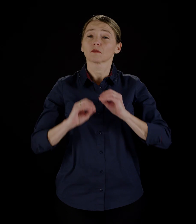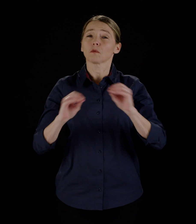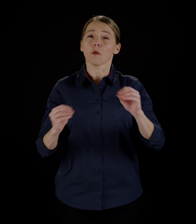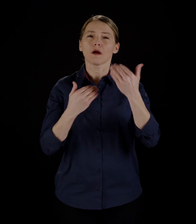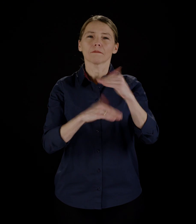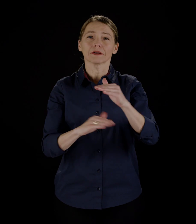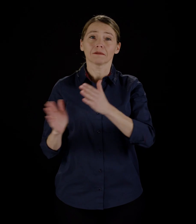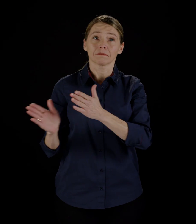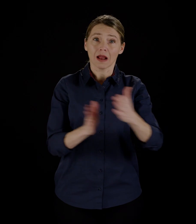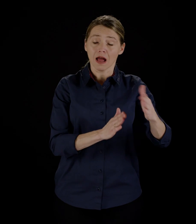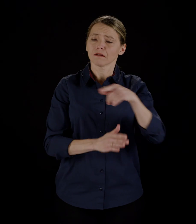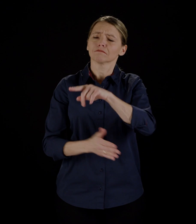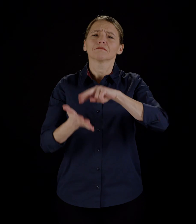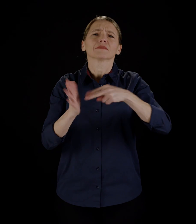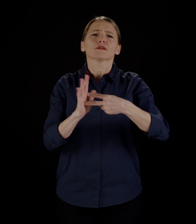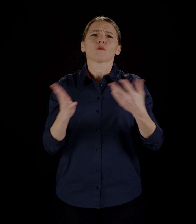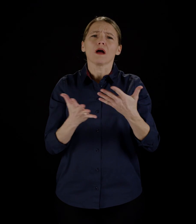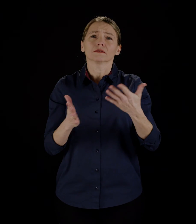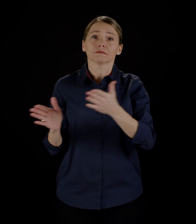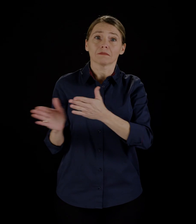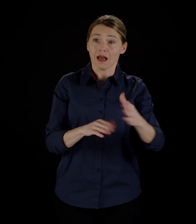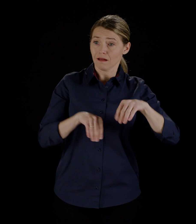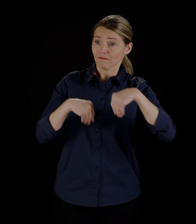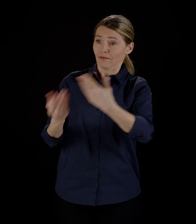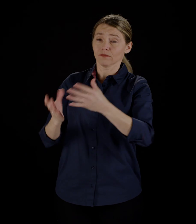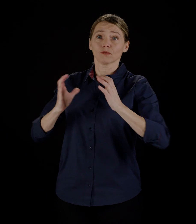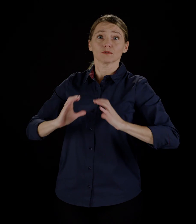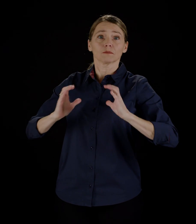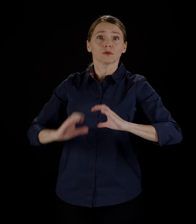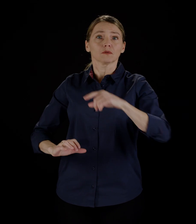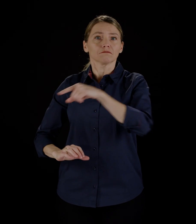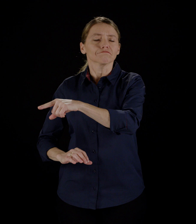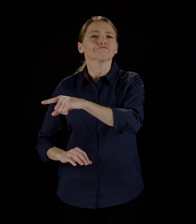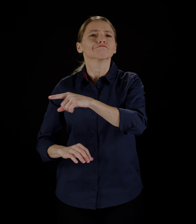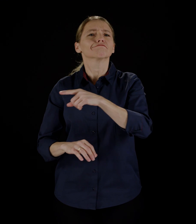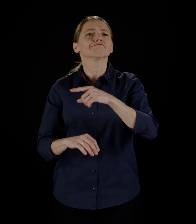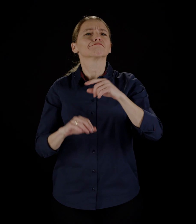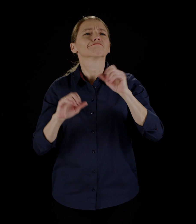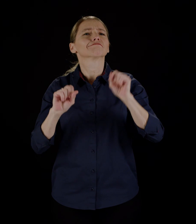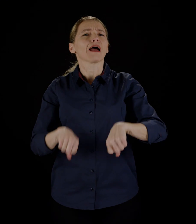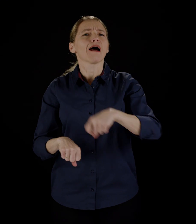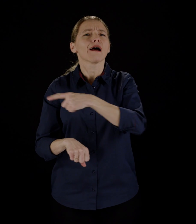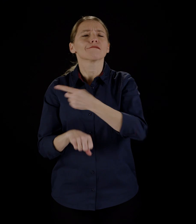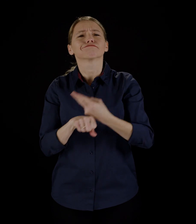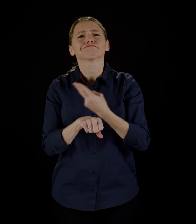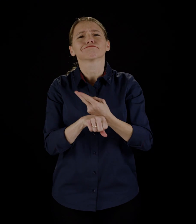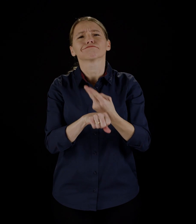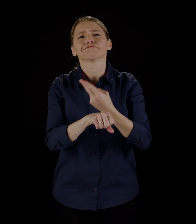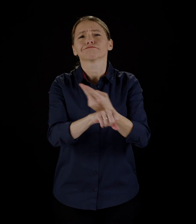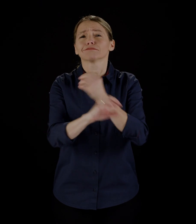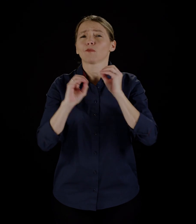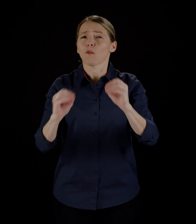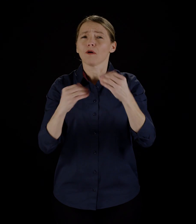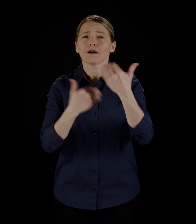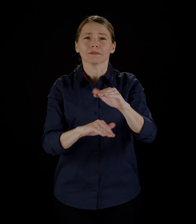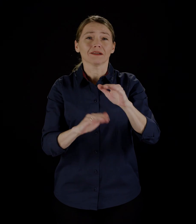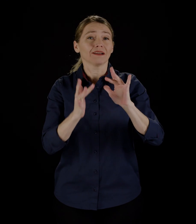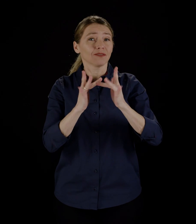An Unlimited Plan is a plan that provides customers with an unlimited use of Internet service for a fixed monthly price.